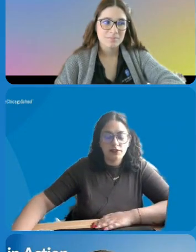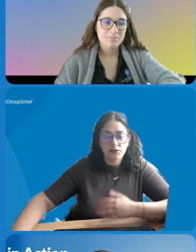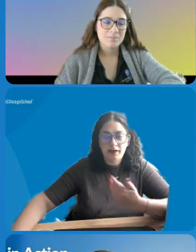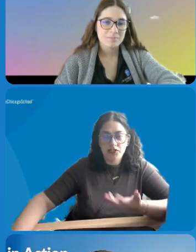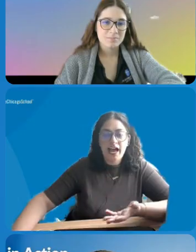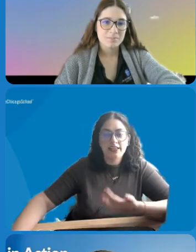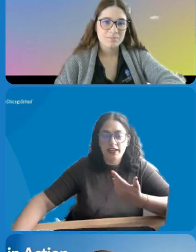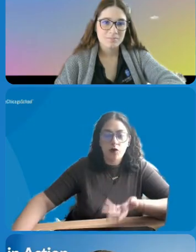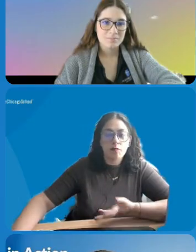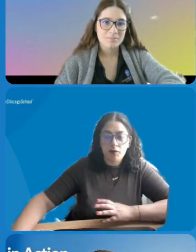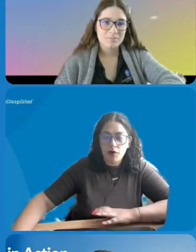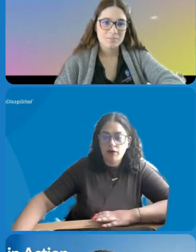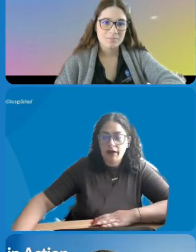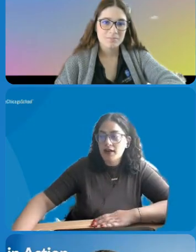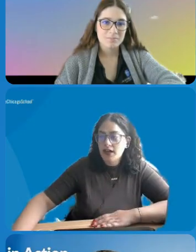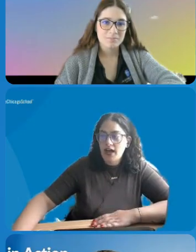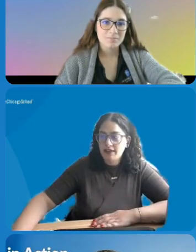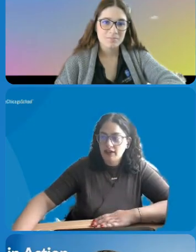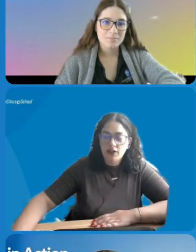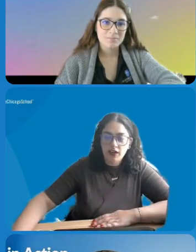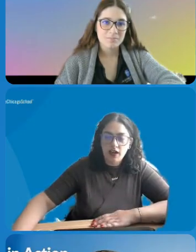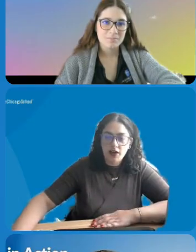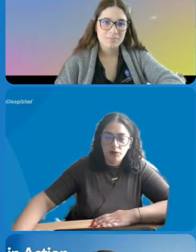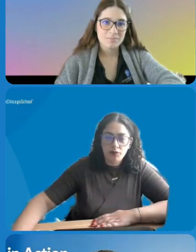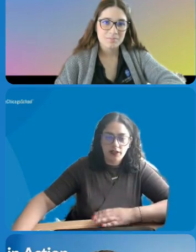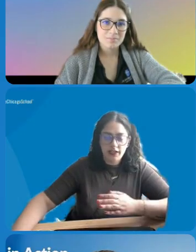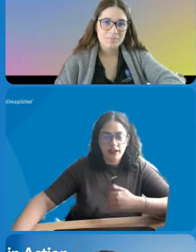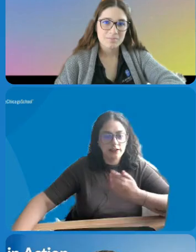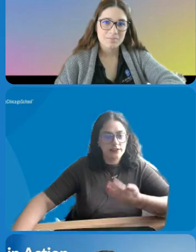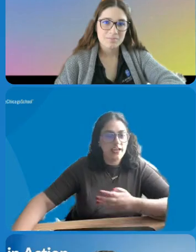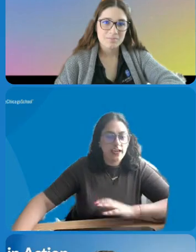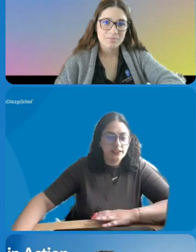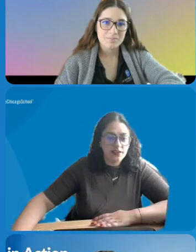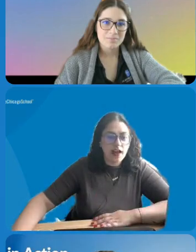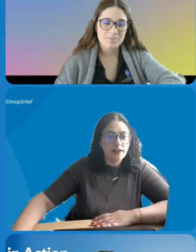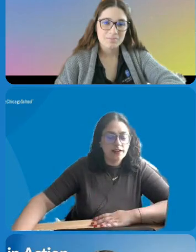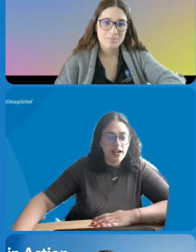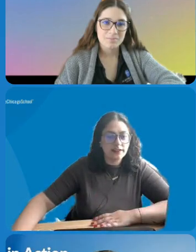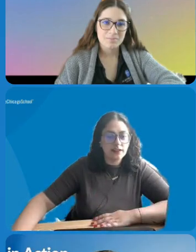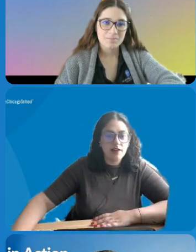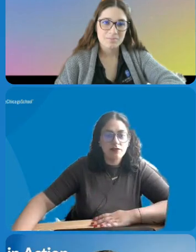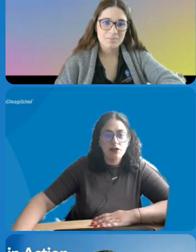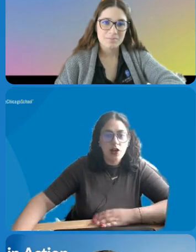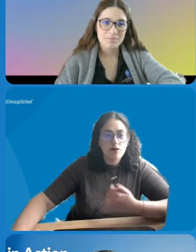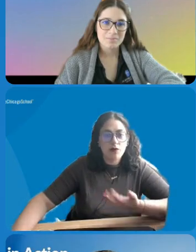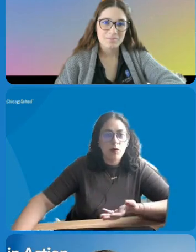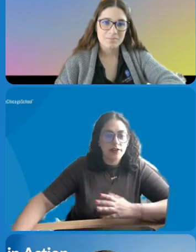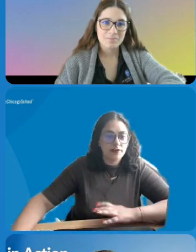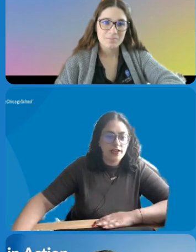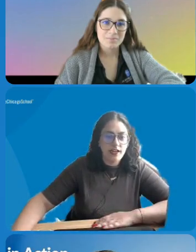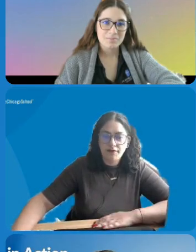speciality or program, I think would really take it to that next level for what you're needing for